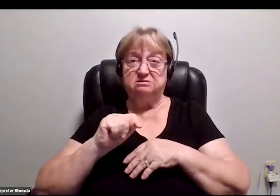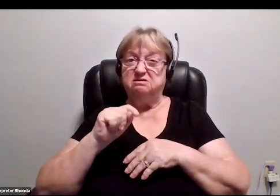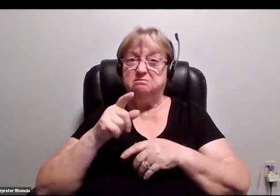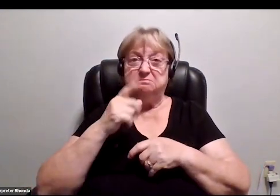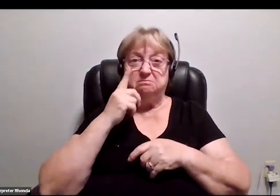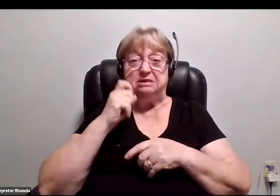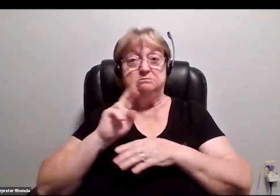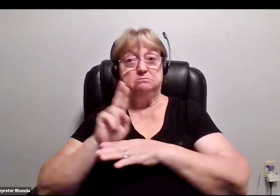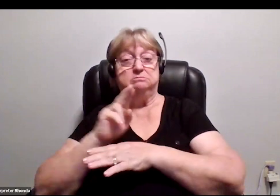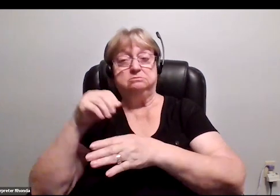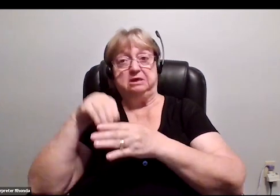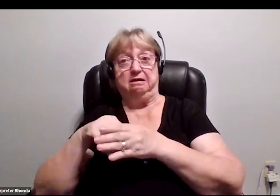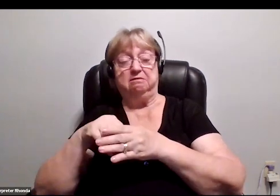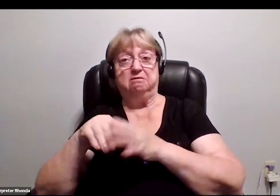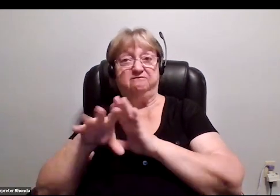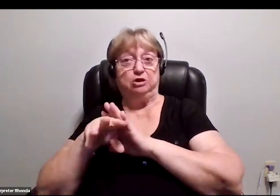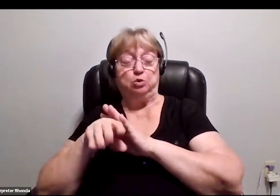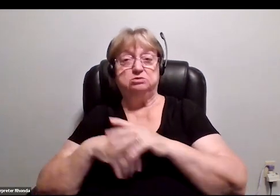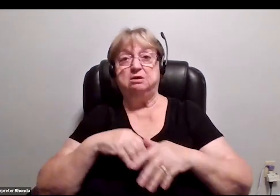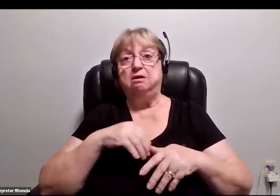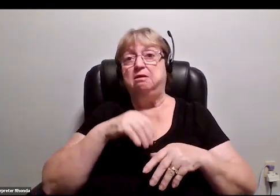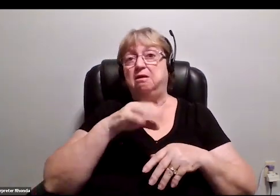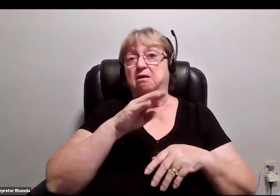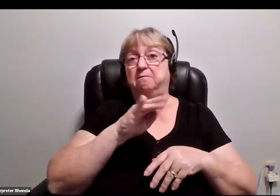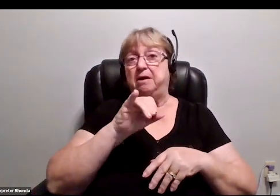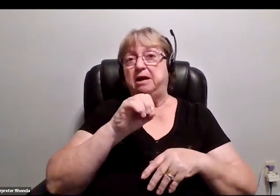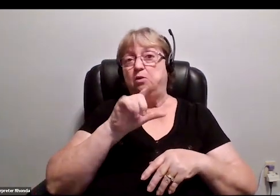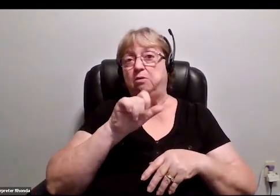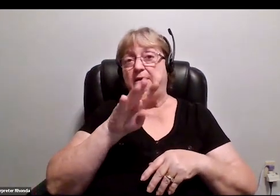Bio-Rad did donate the micropipettes in exchange for using in videos.